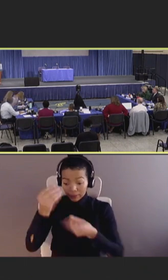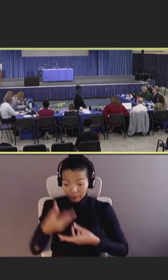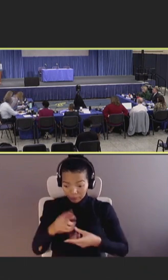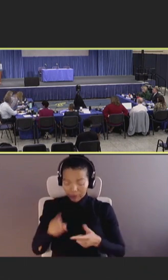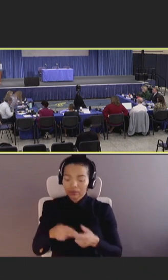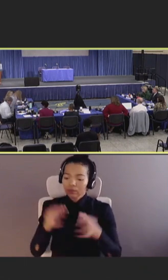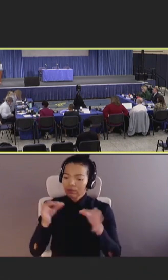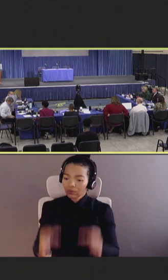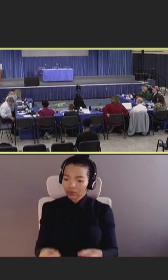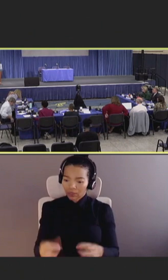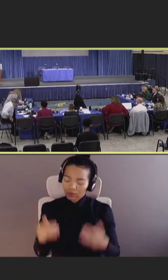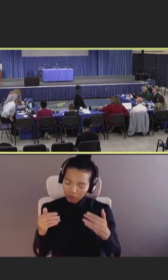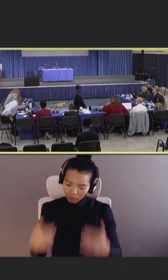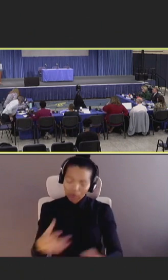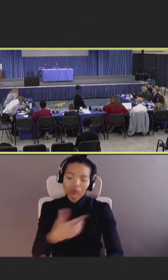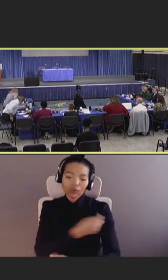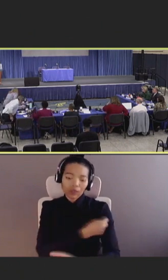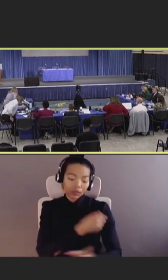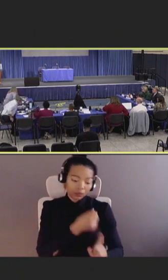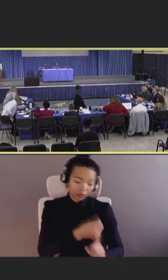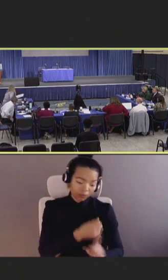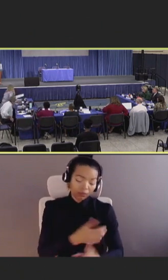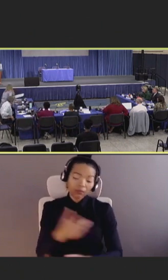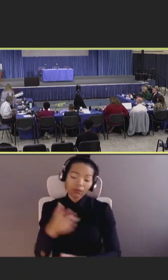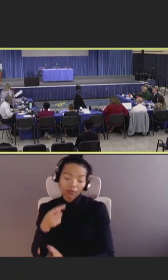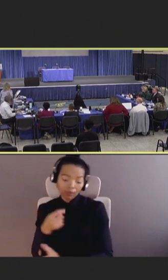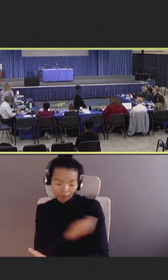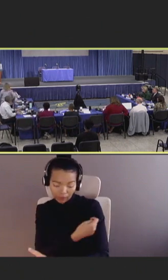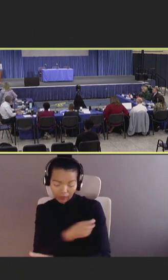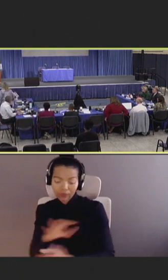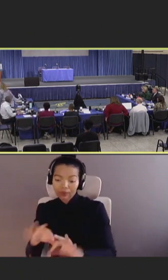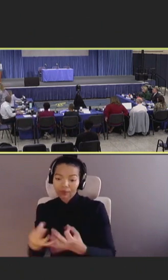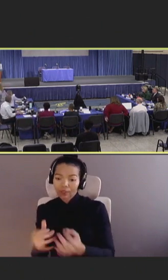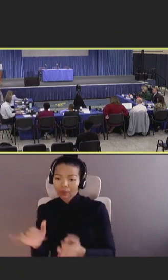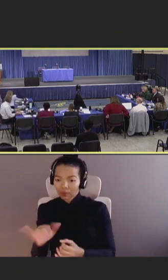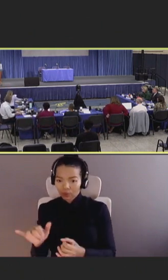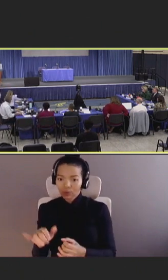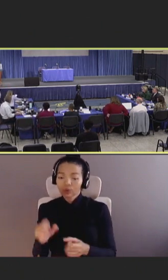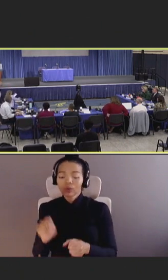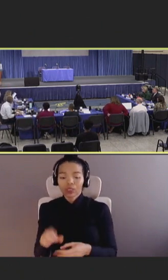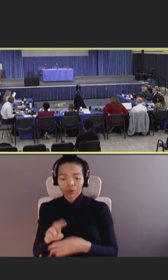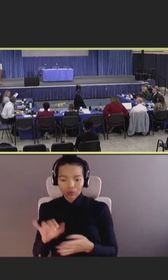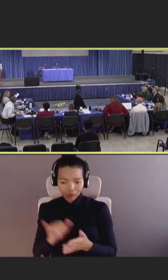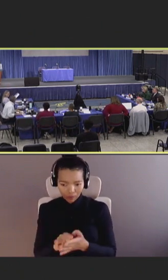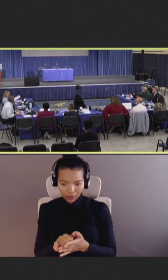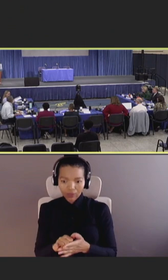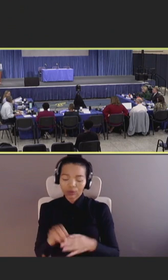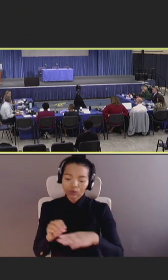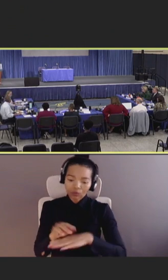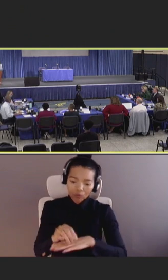or family members can use these sources to encourage others to also make informed decisions